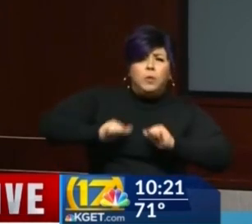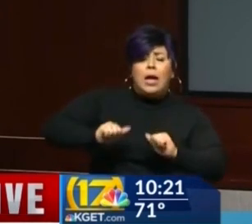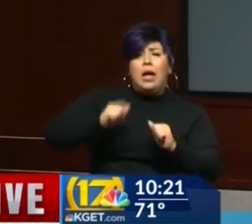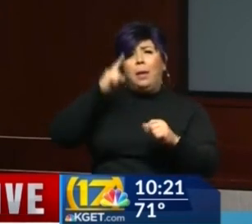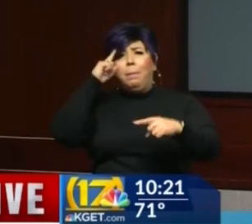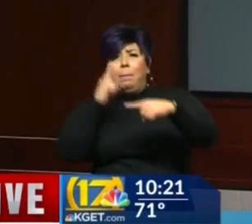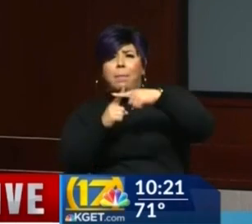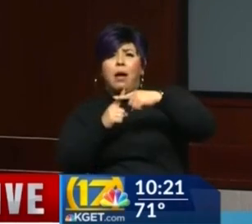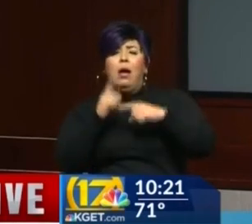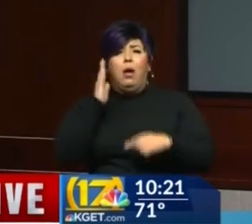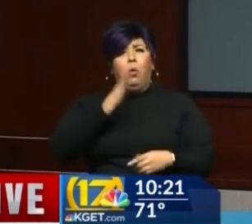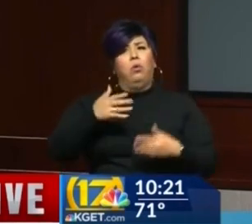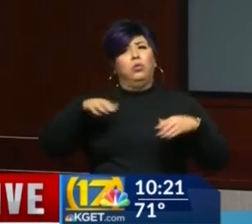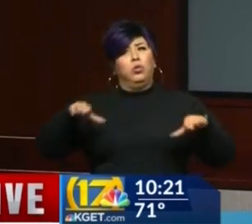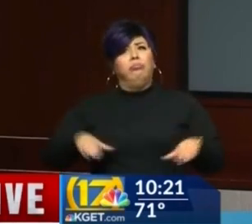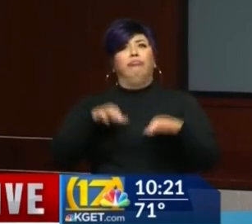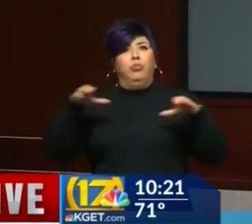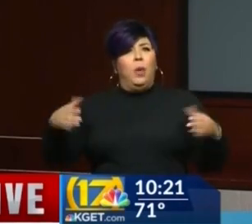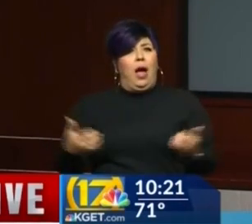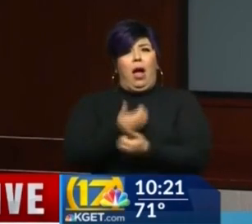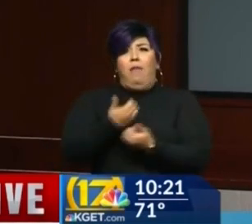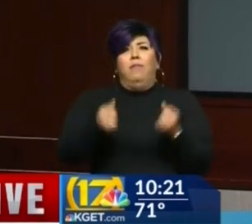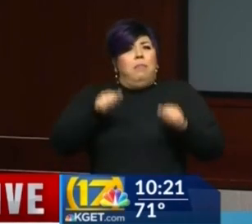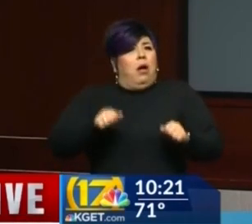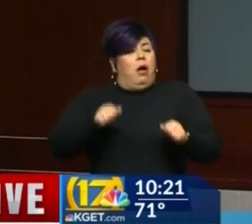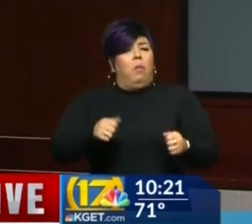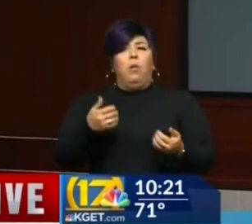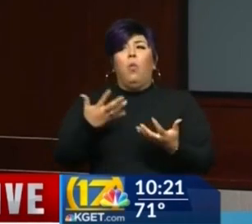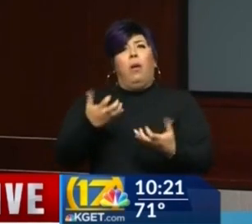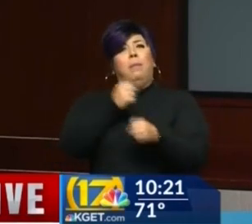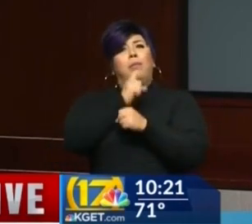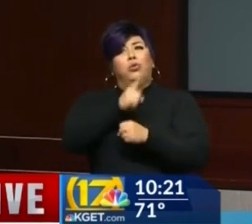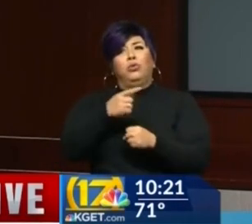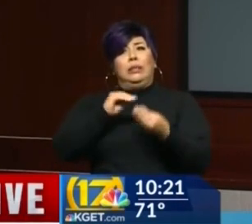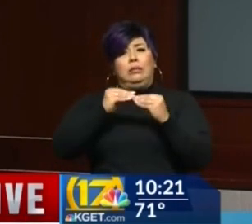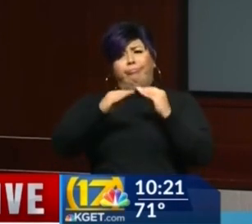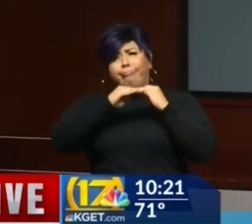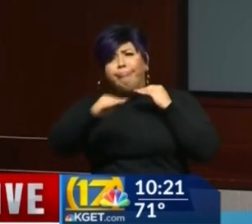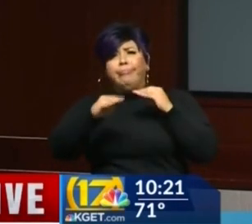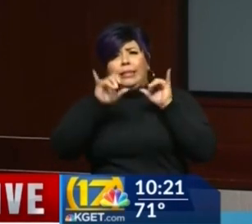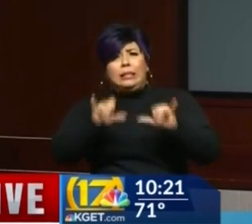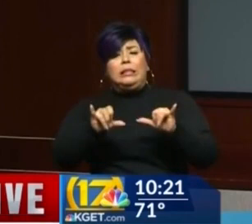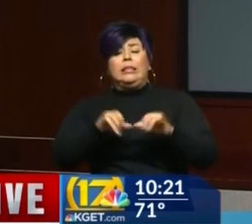GOOD. OUR PROJECTIONS AND WE ARE GOING TO CONTINUE TO PUT A GOOD